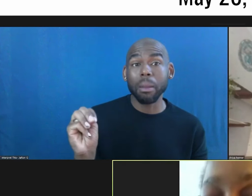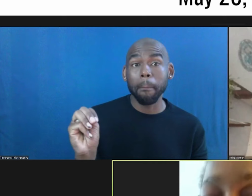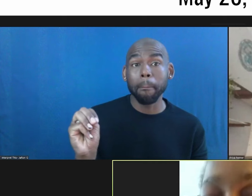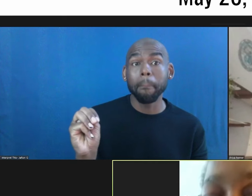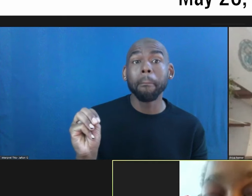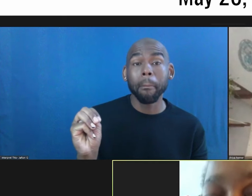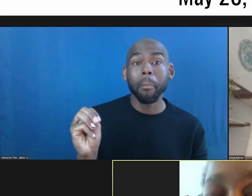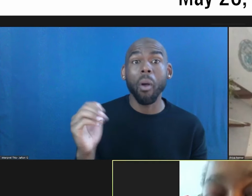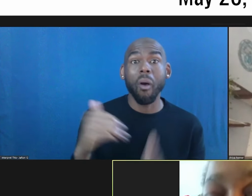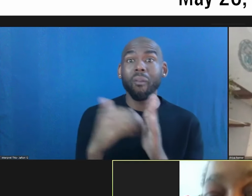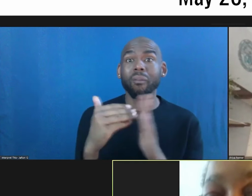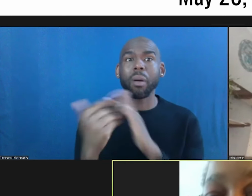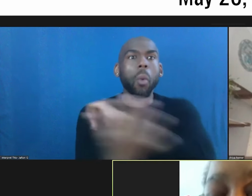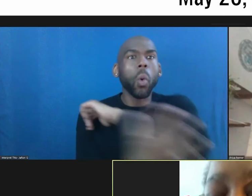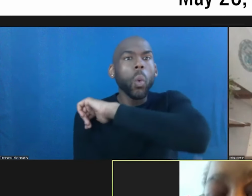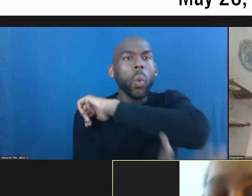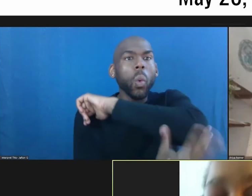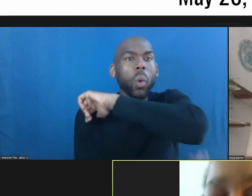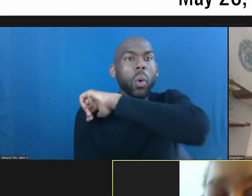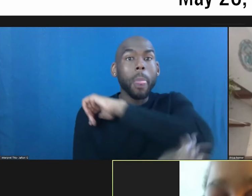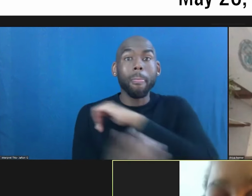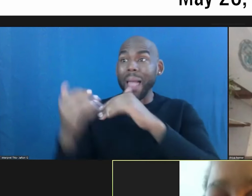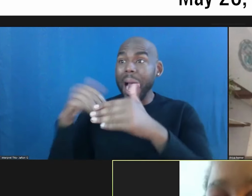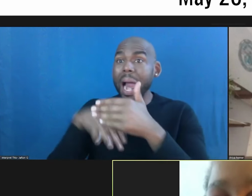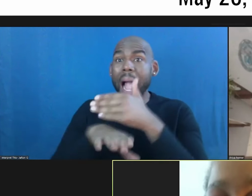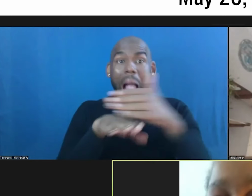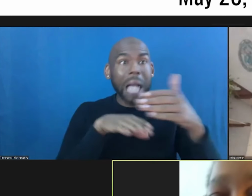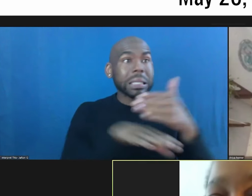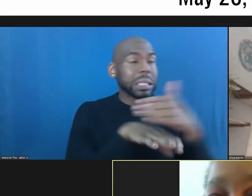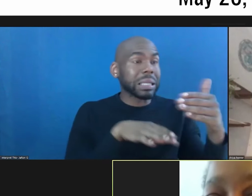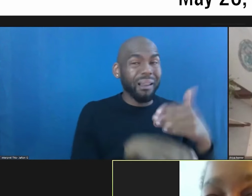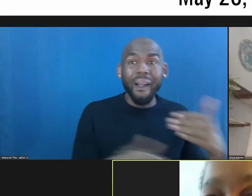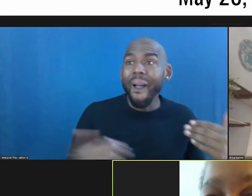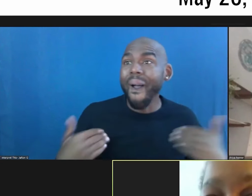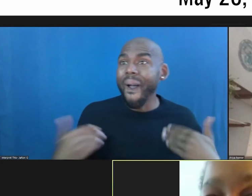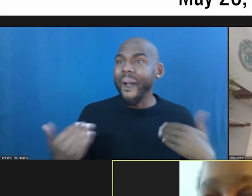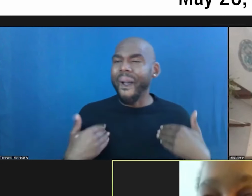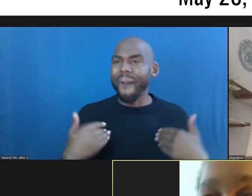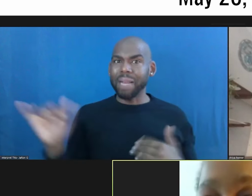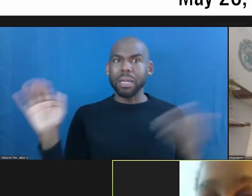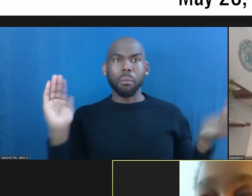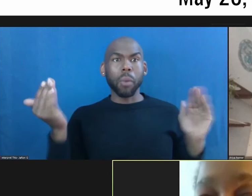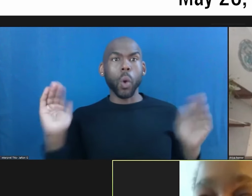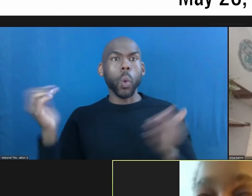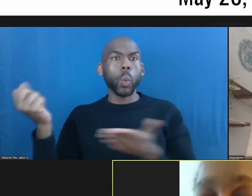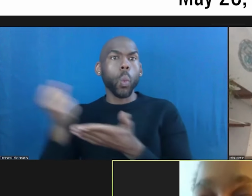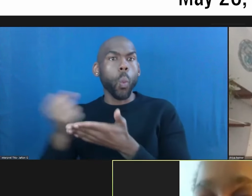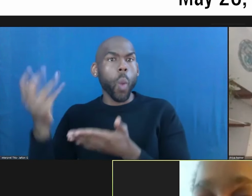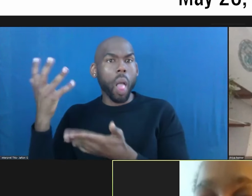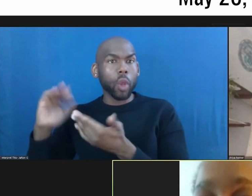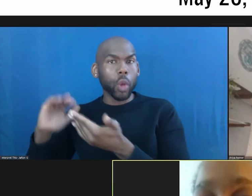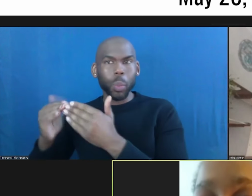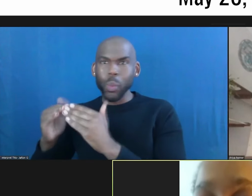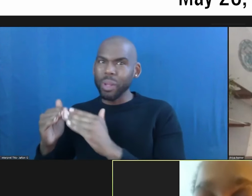don't have access to, you know, the things that wealthier communities have. So, you know,